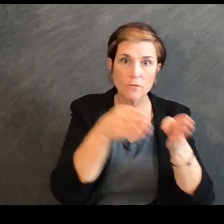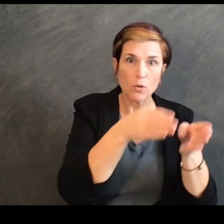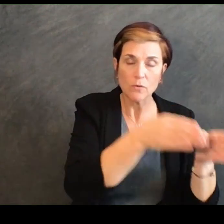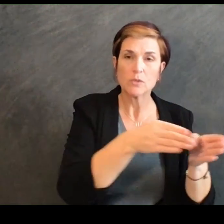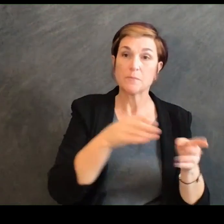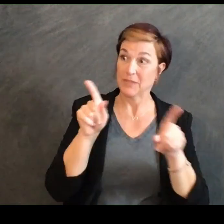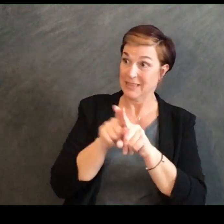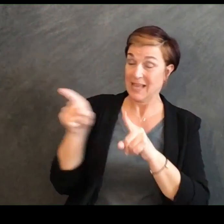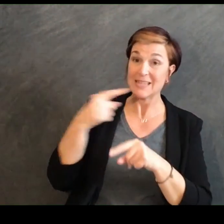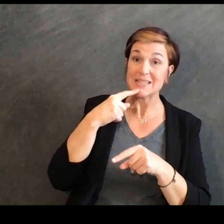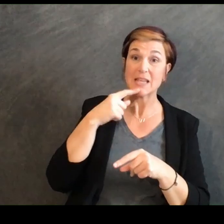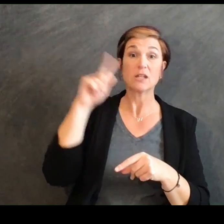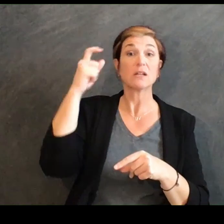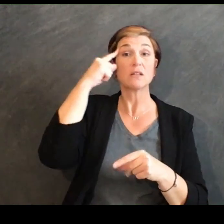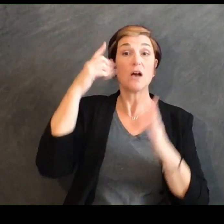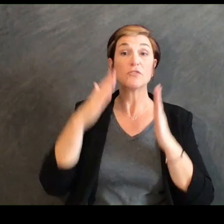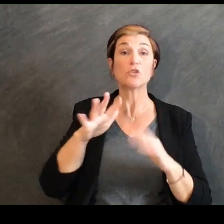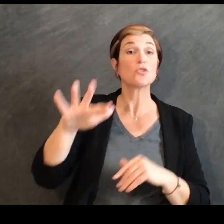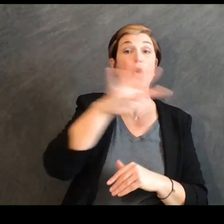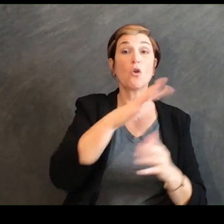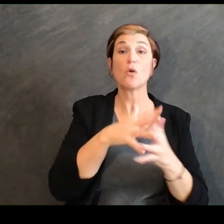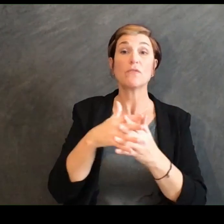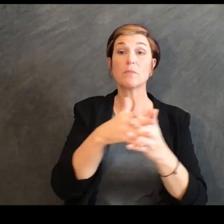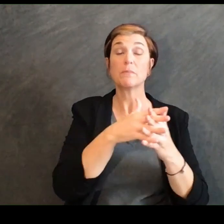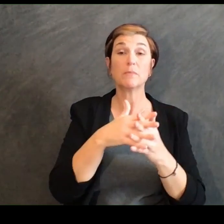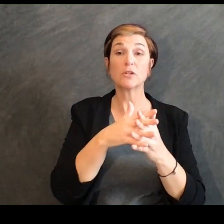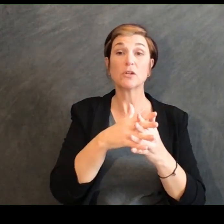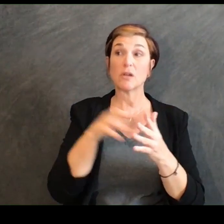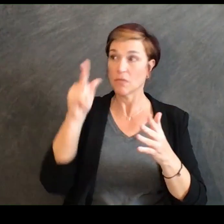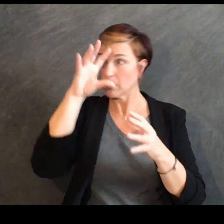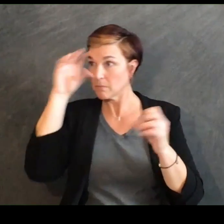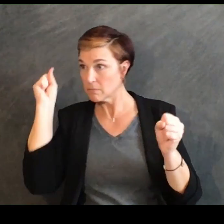president you have forged a seamless partnership with every state in every